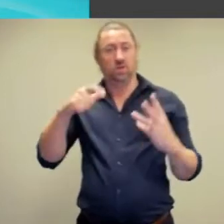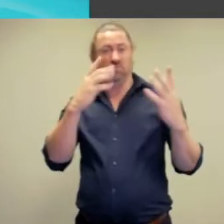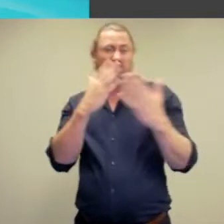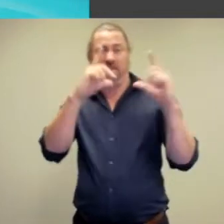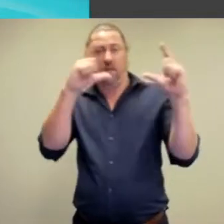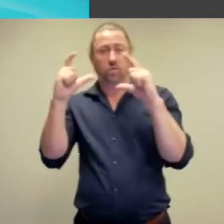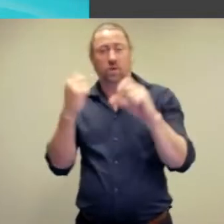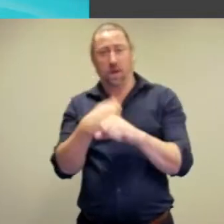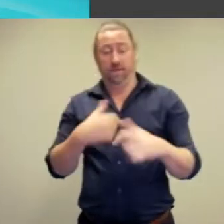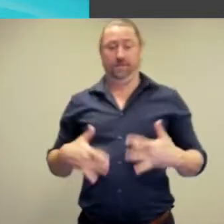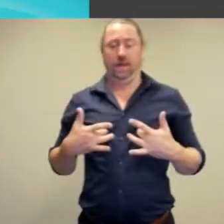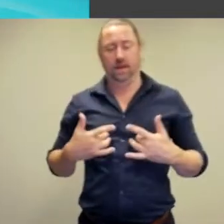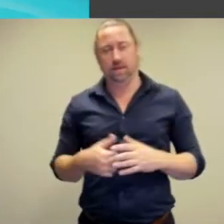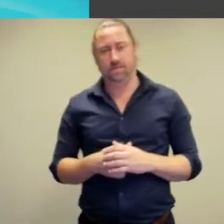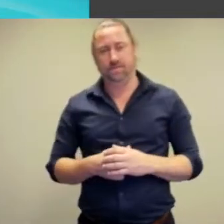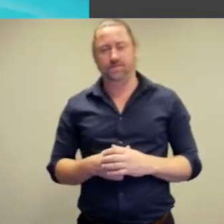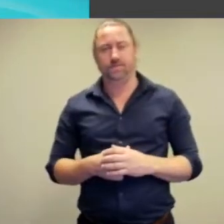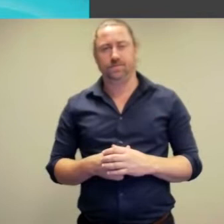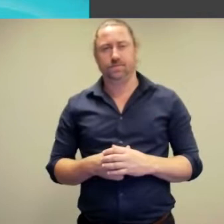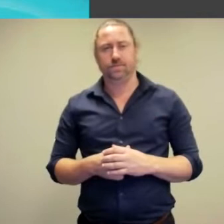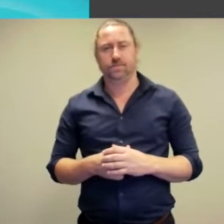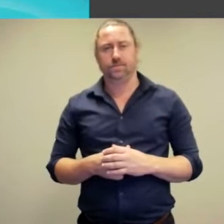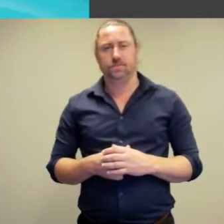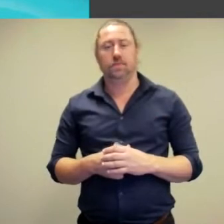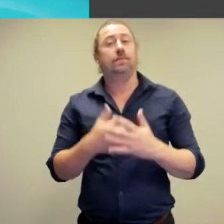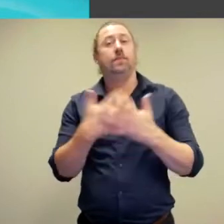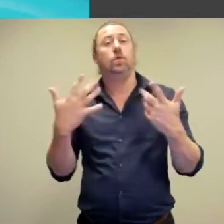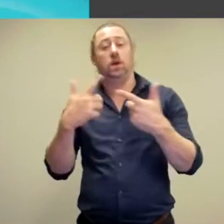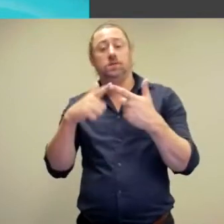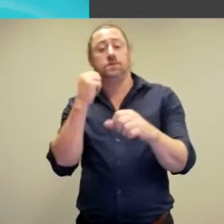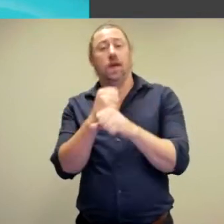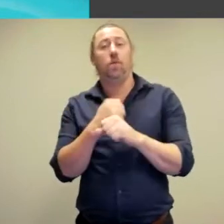trigger. Moreover, a lot of the examples